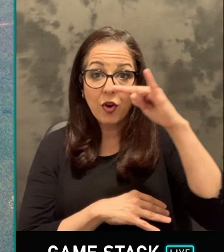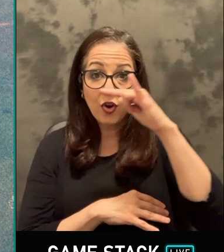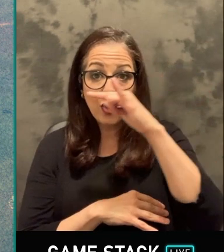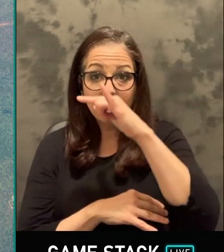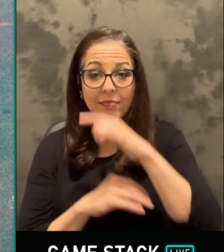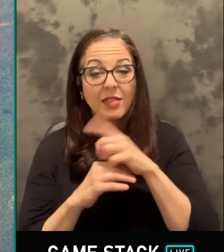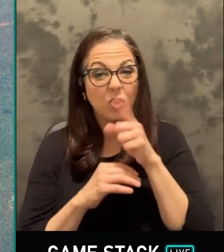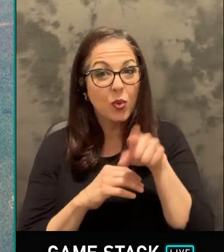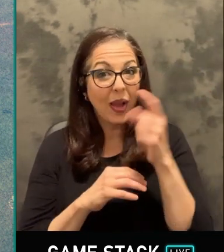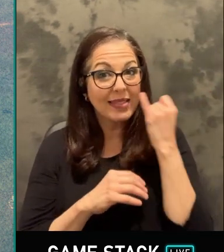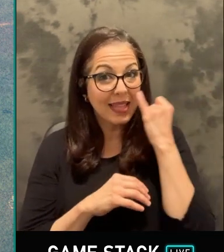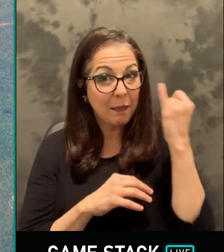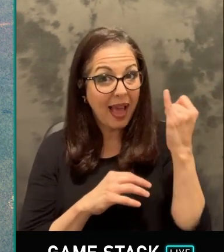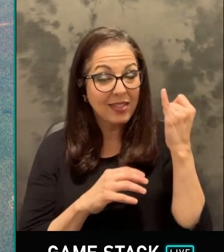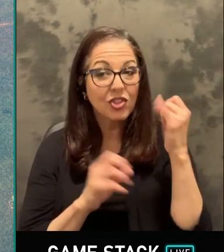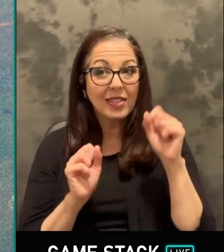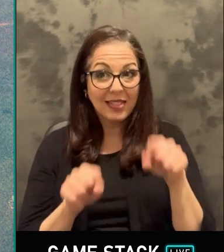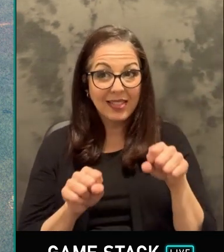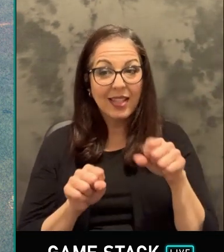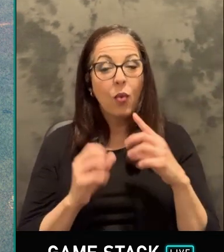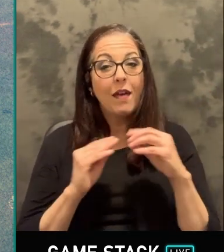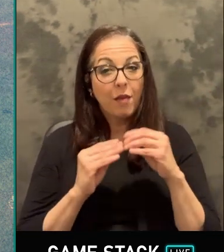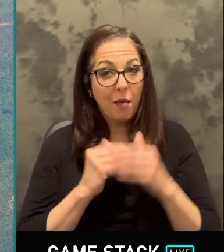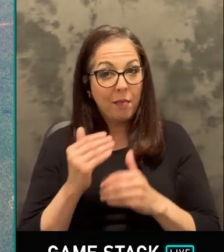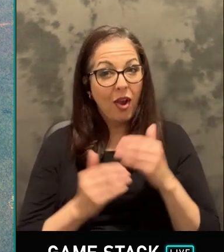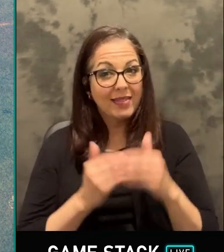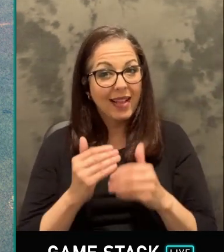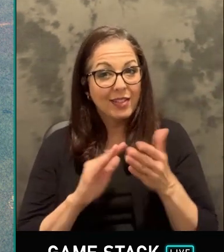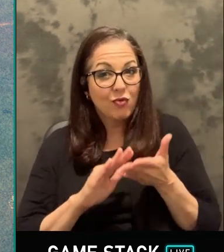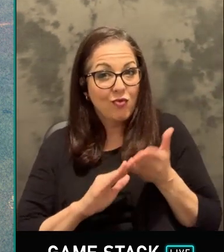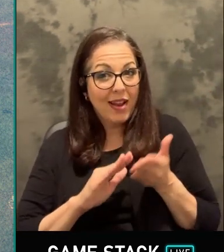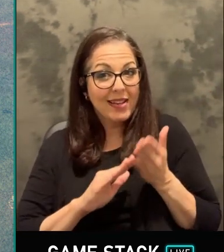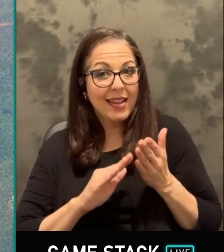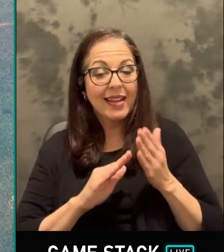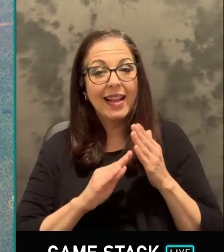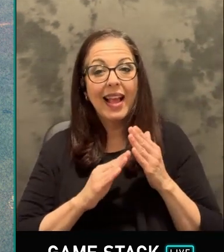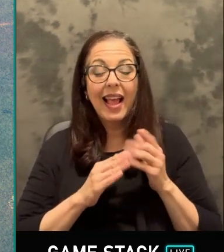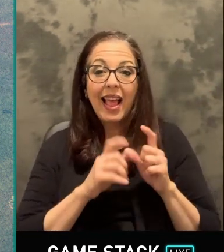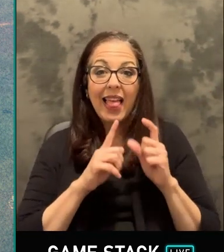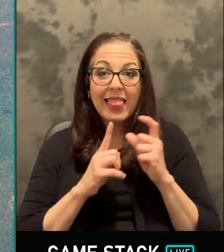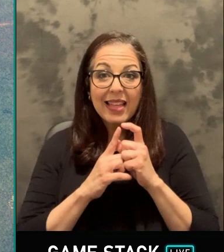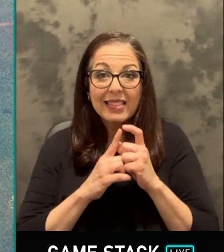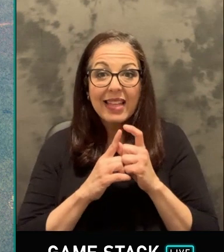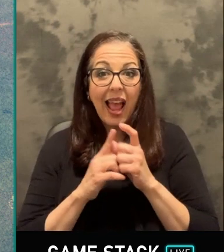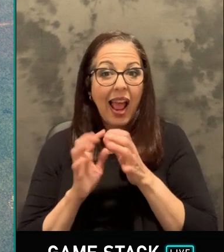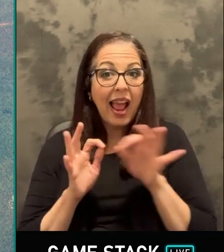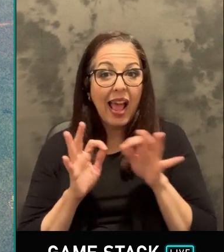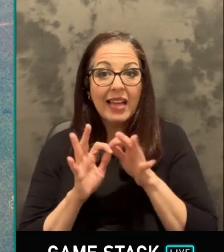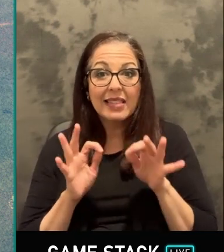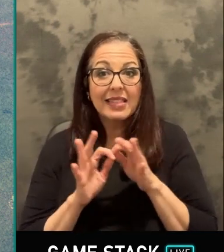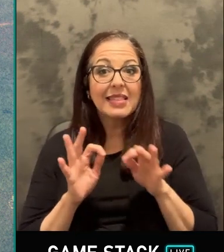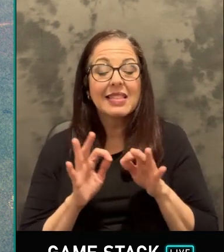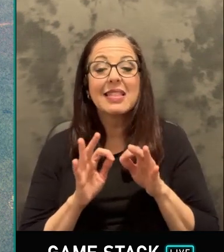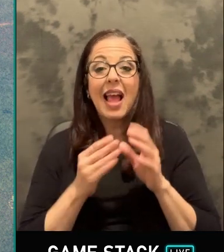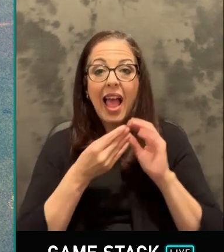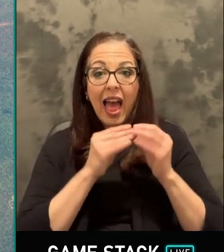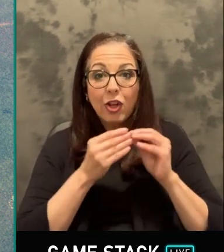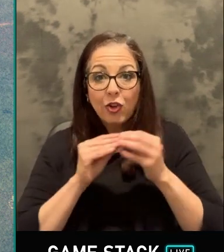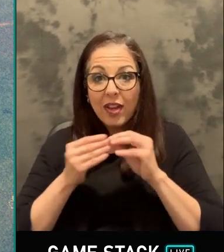we have even more processes running the text, and the algorithms are constantly changing to bring even more